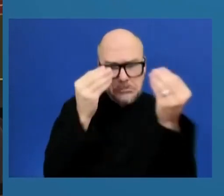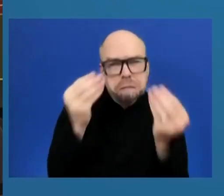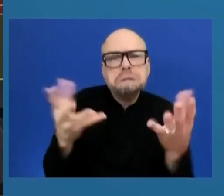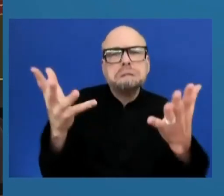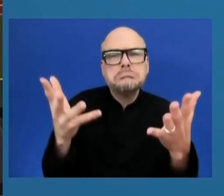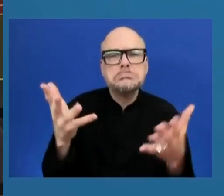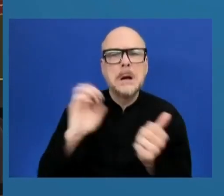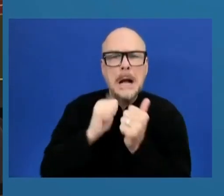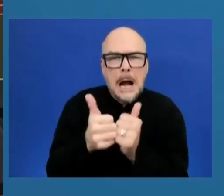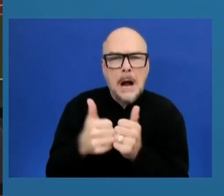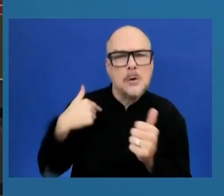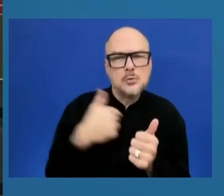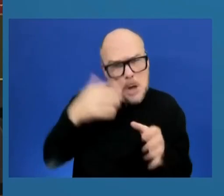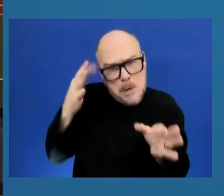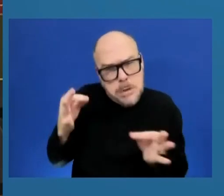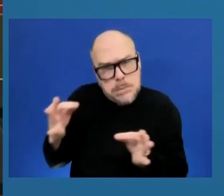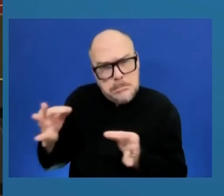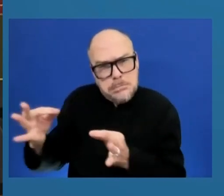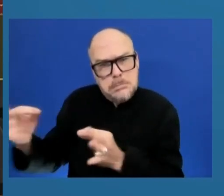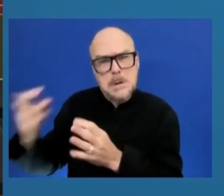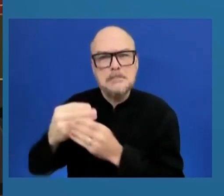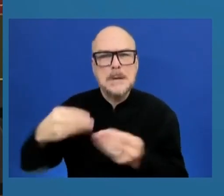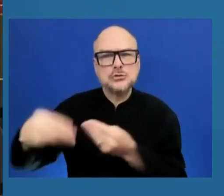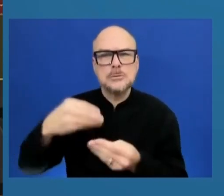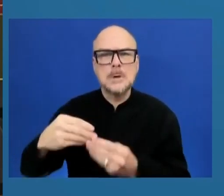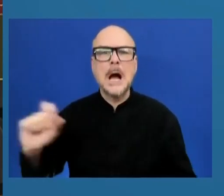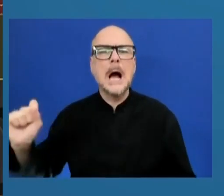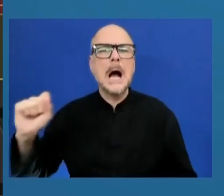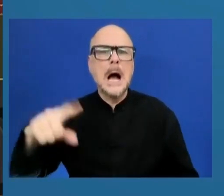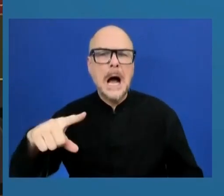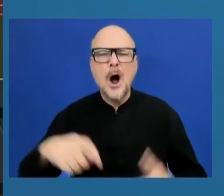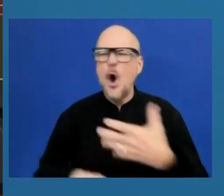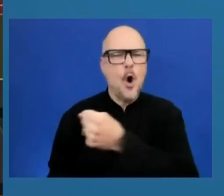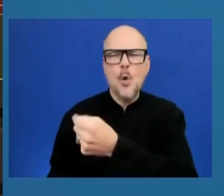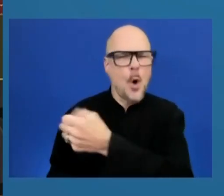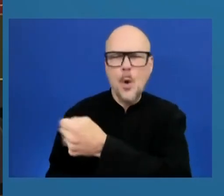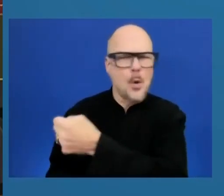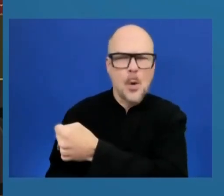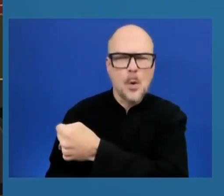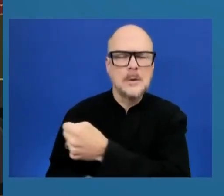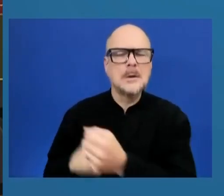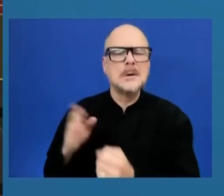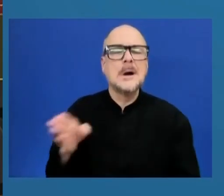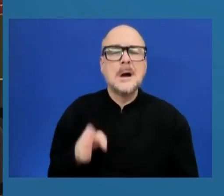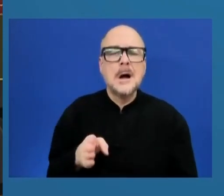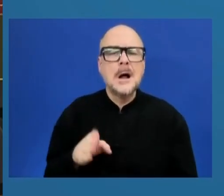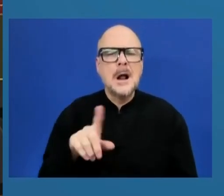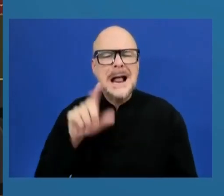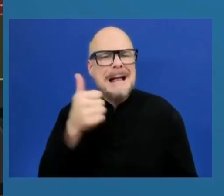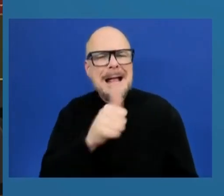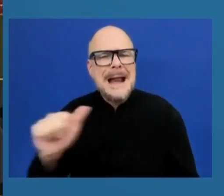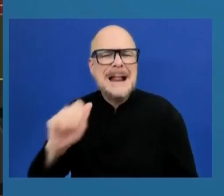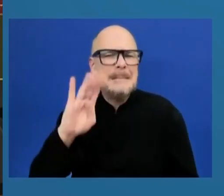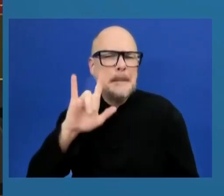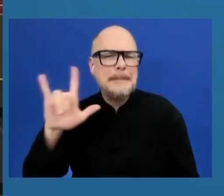You hold on hold on. Uh, uh, yes, governor, would any of the bills you just signed have had, um, any way of stopping,